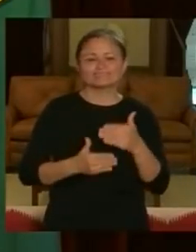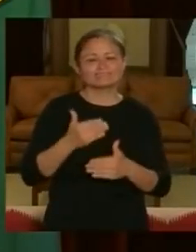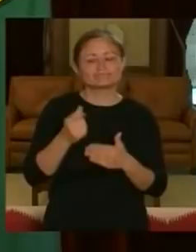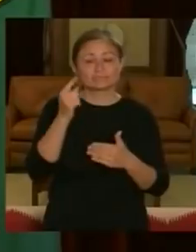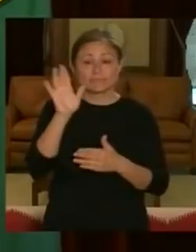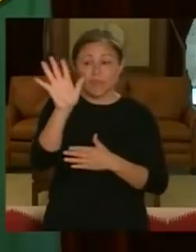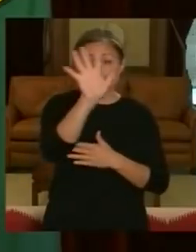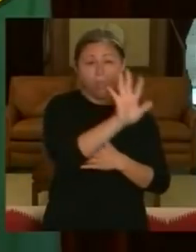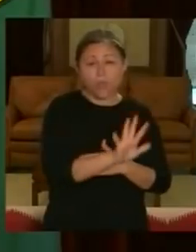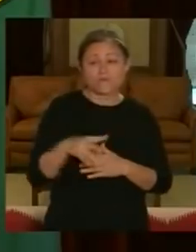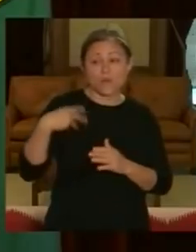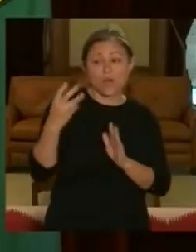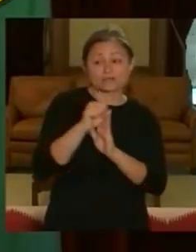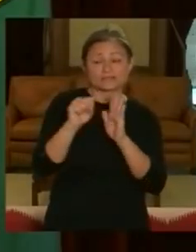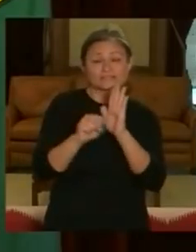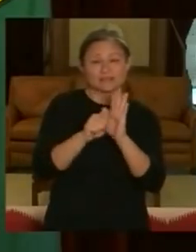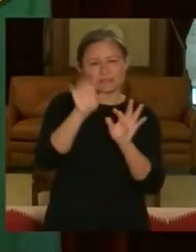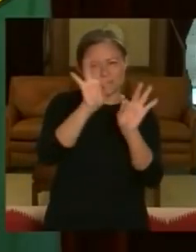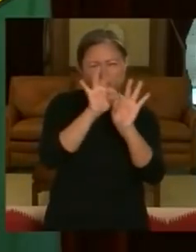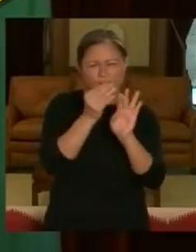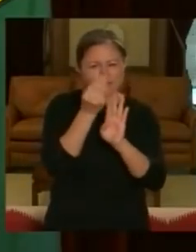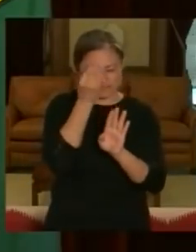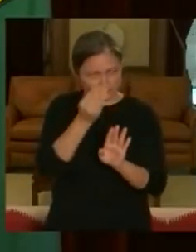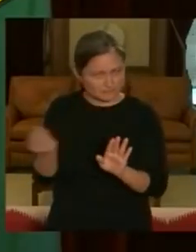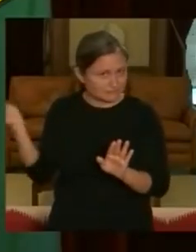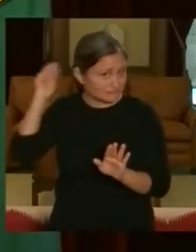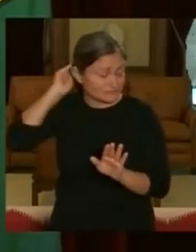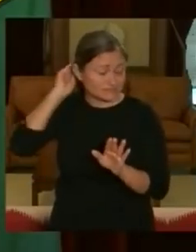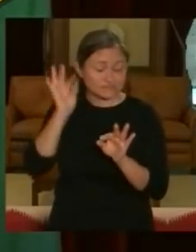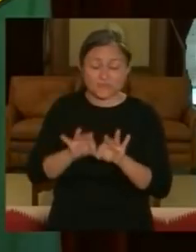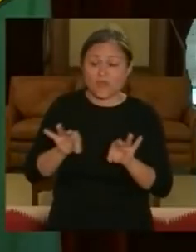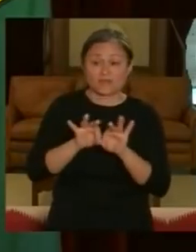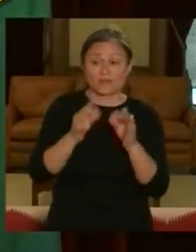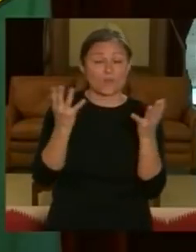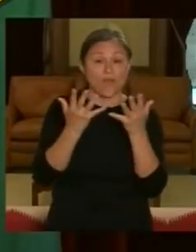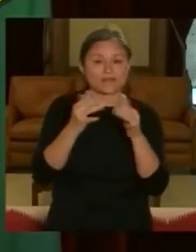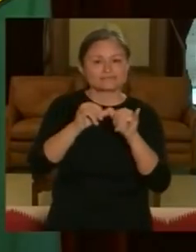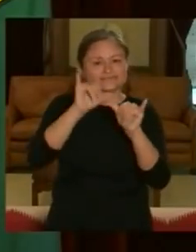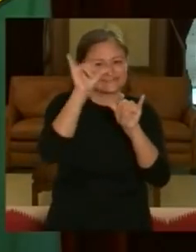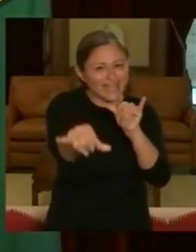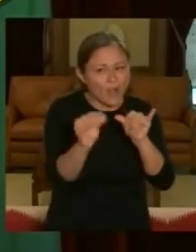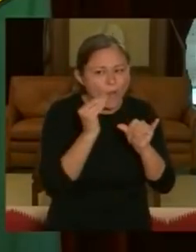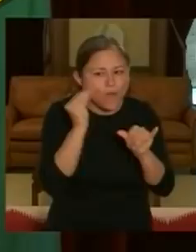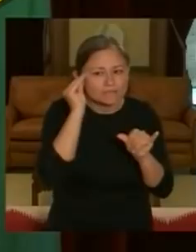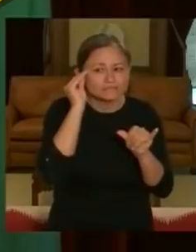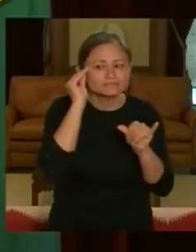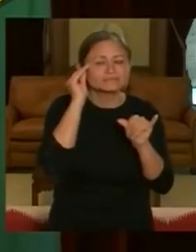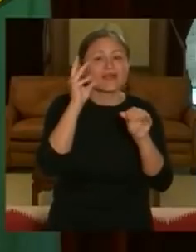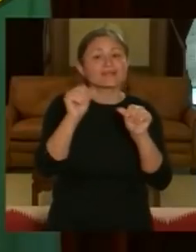SO LIFE WILL GO ON, BUT FOR ALL OF US IN EVERY PART OF WASHINGTON, IT HAS TO DO SO